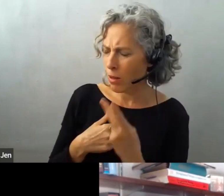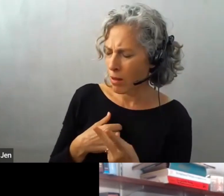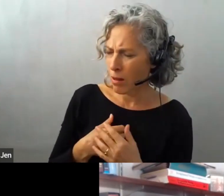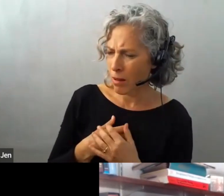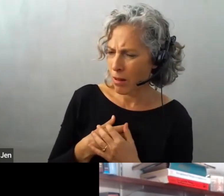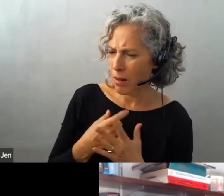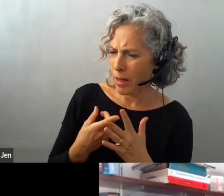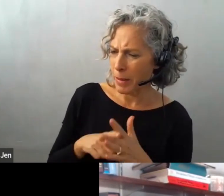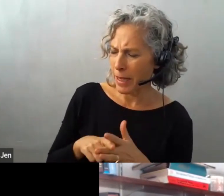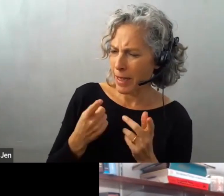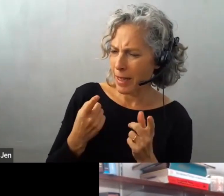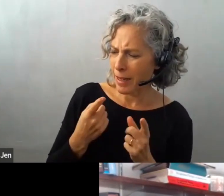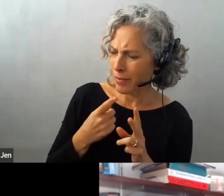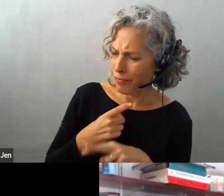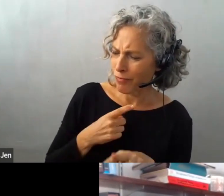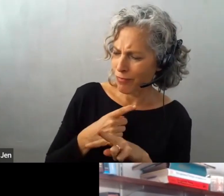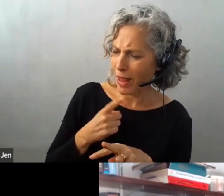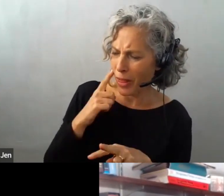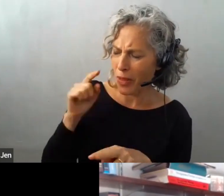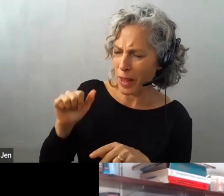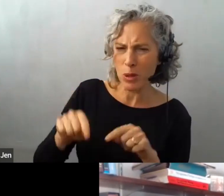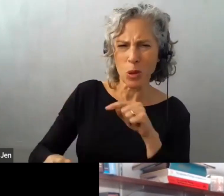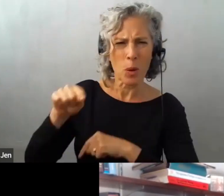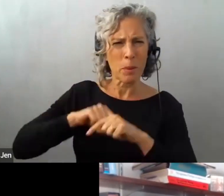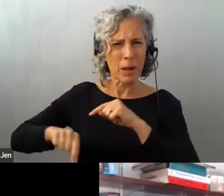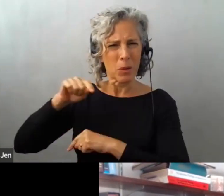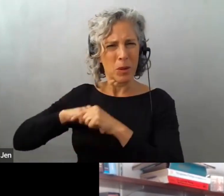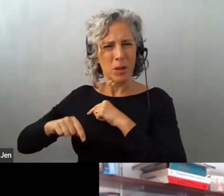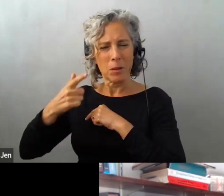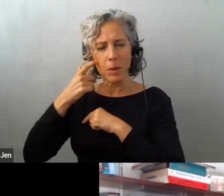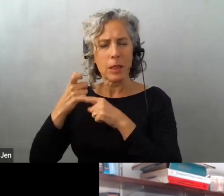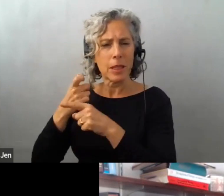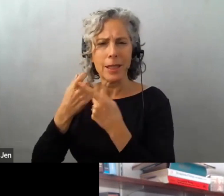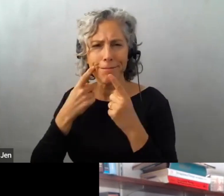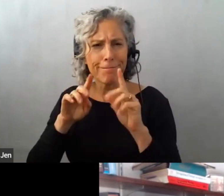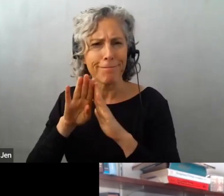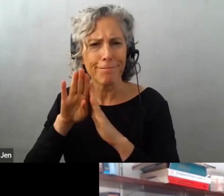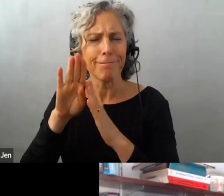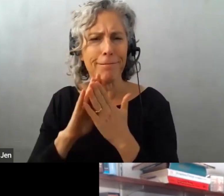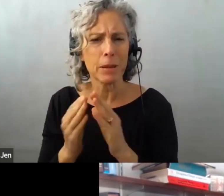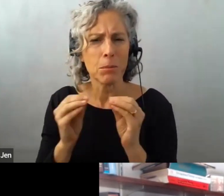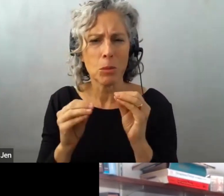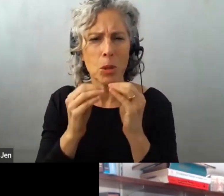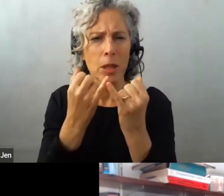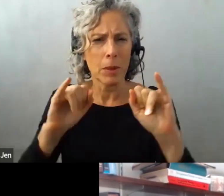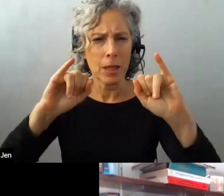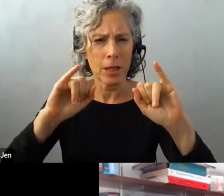beginning as sliding backward, because he had achieved a lot of independence in his life. But